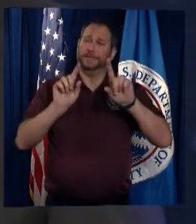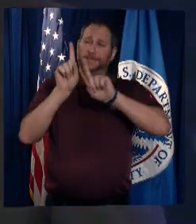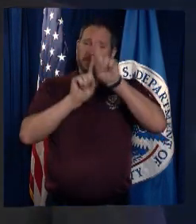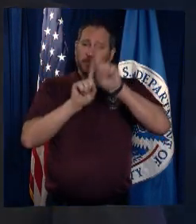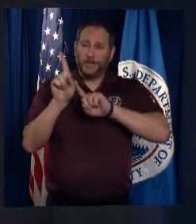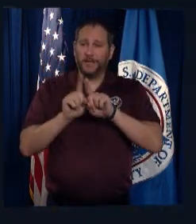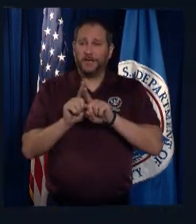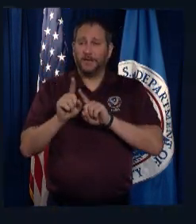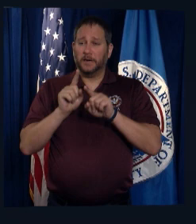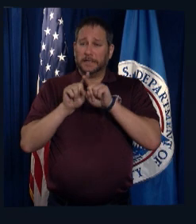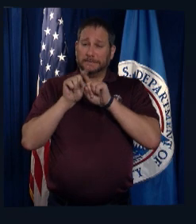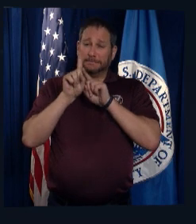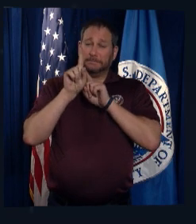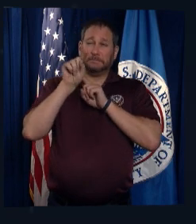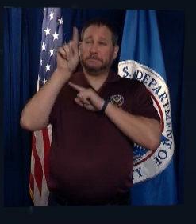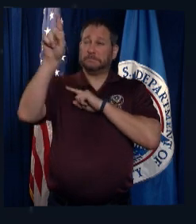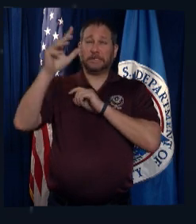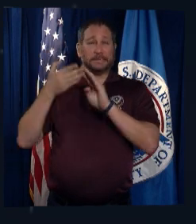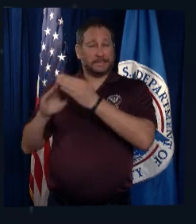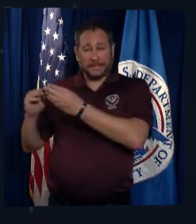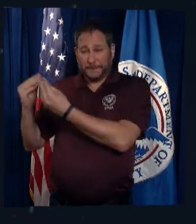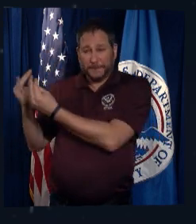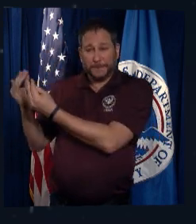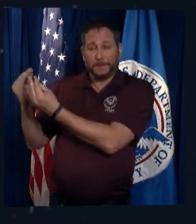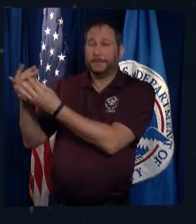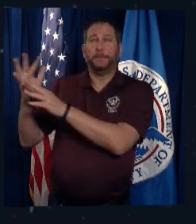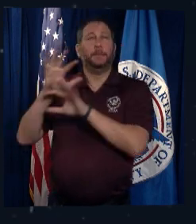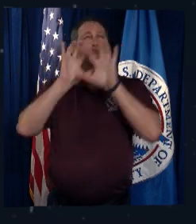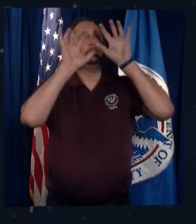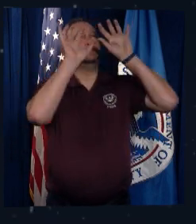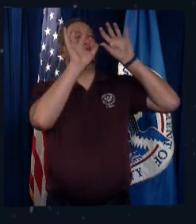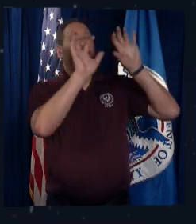see the North Star and the 3 stars that comprised Orion's belt.